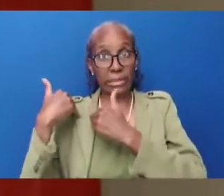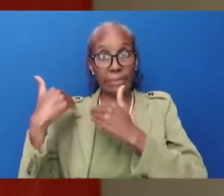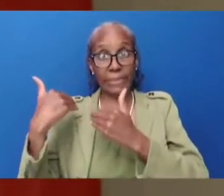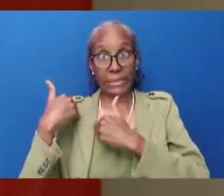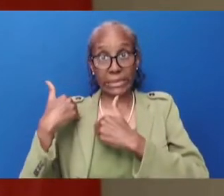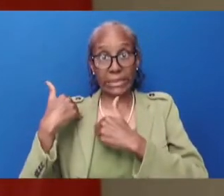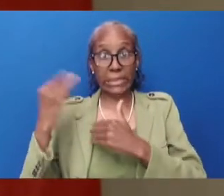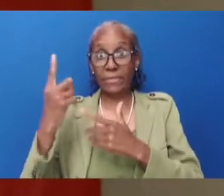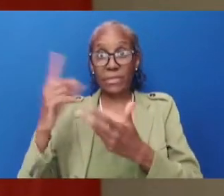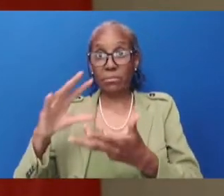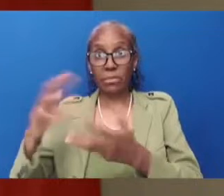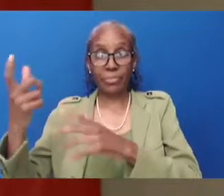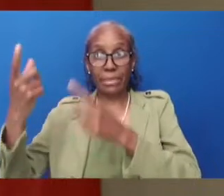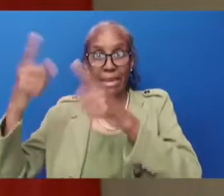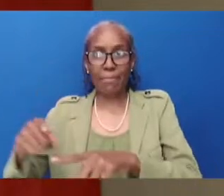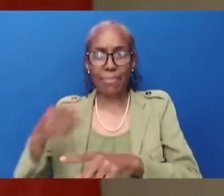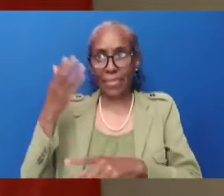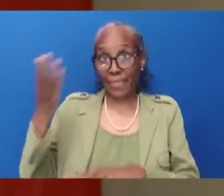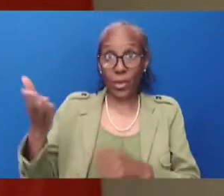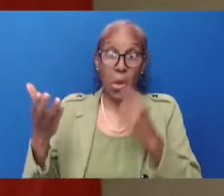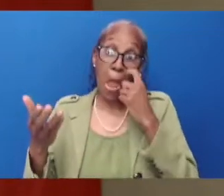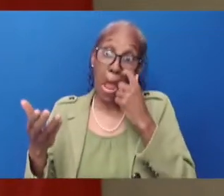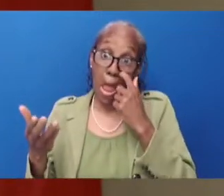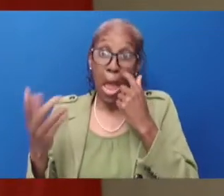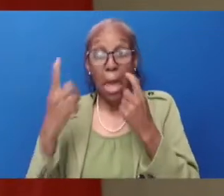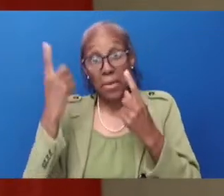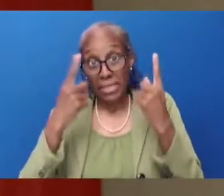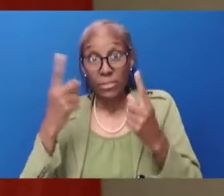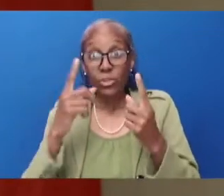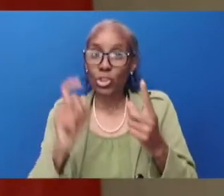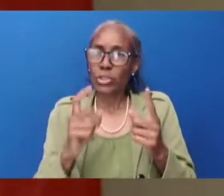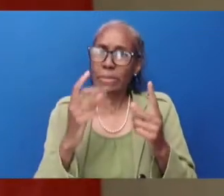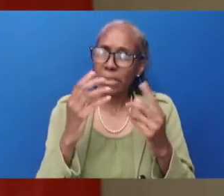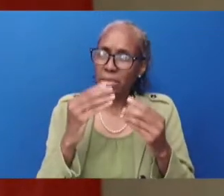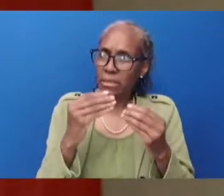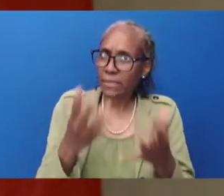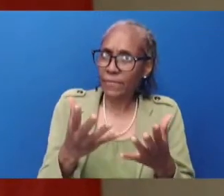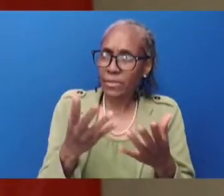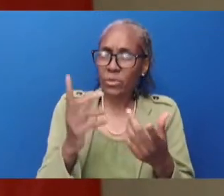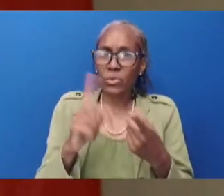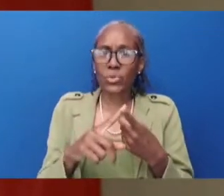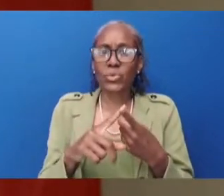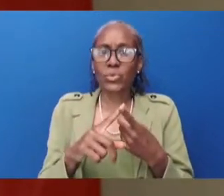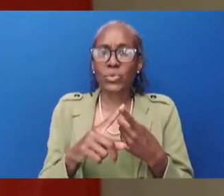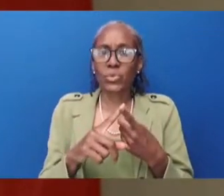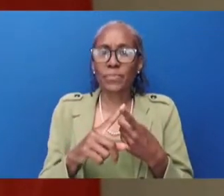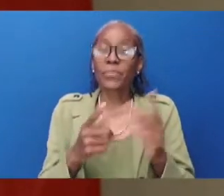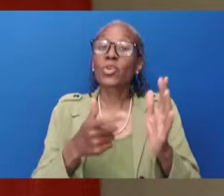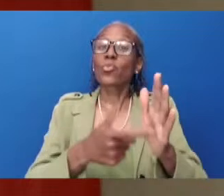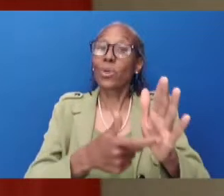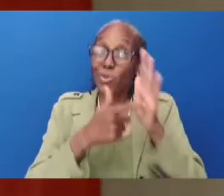OF COUNTY COMMISSIONERS COULD SUFFER SOME KIND OF PERSONAL LIABILITY IF SOMETHING WERE TO